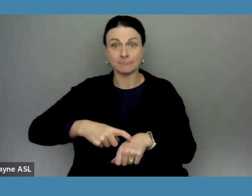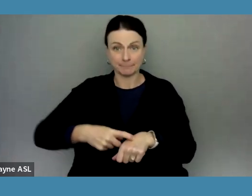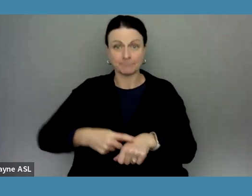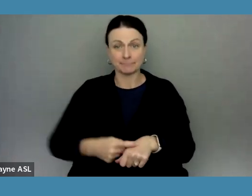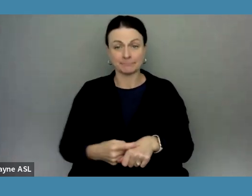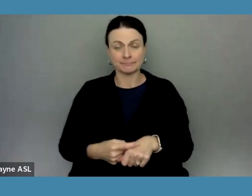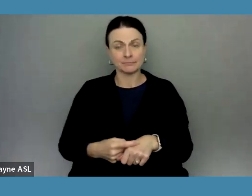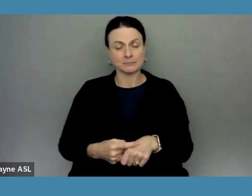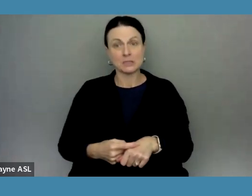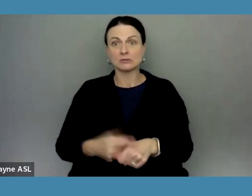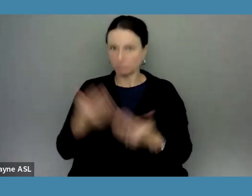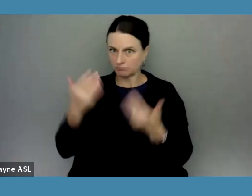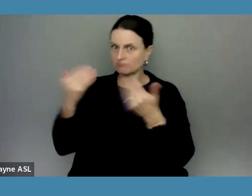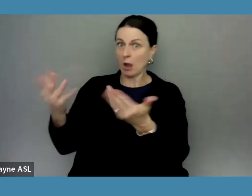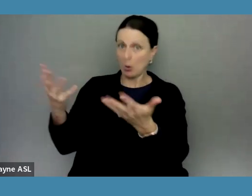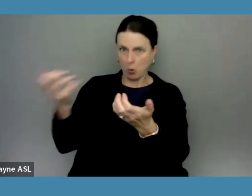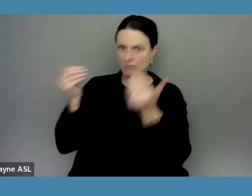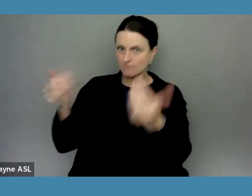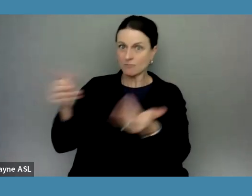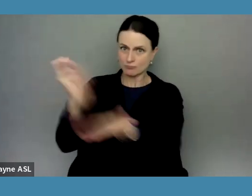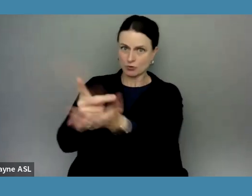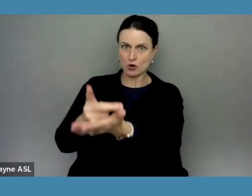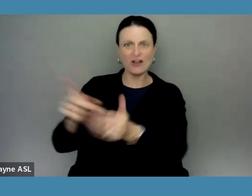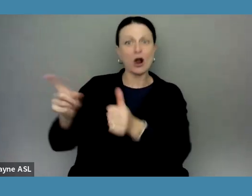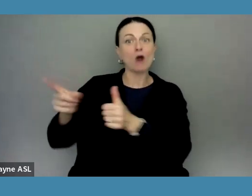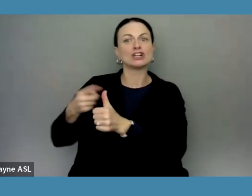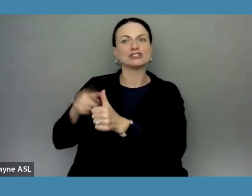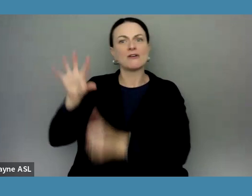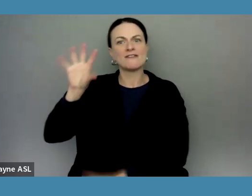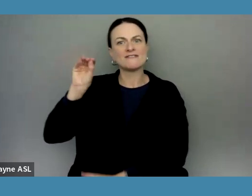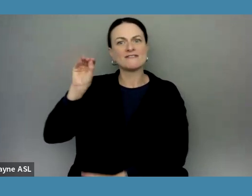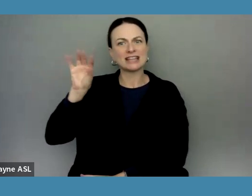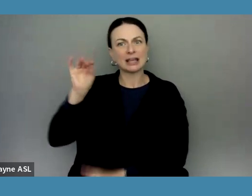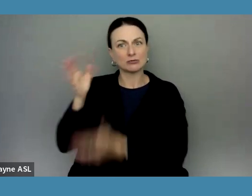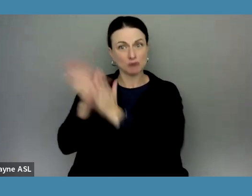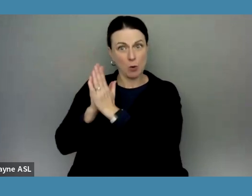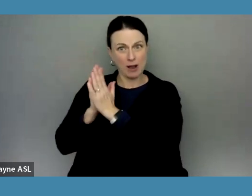approve the original 50 hours in this example.